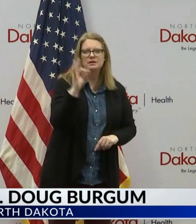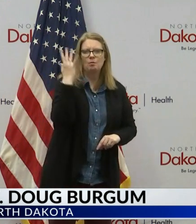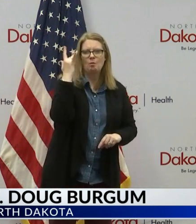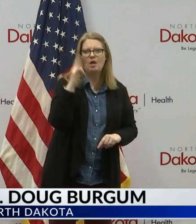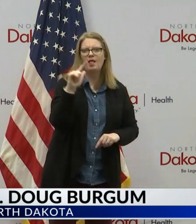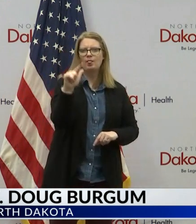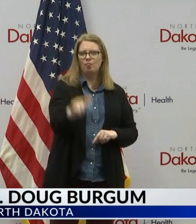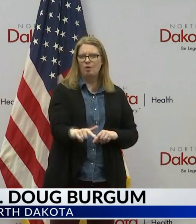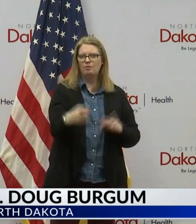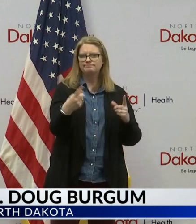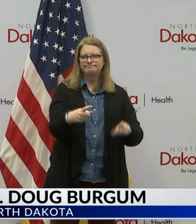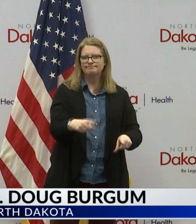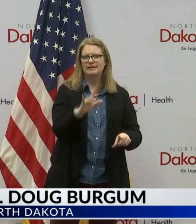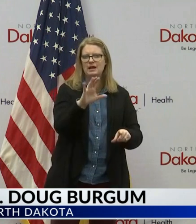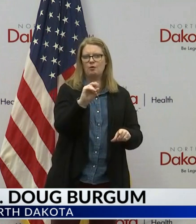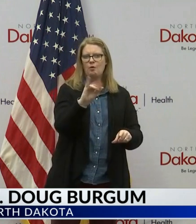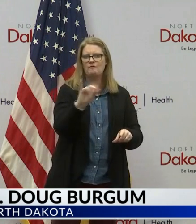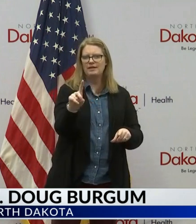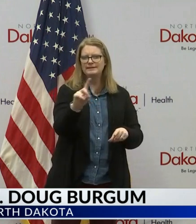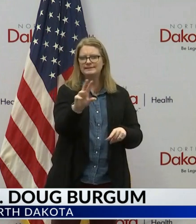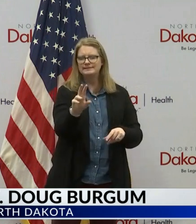IT IS BECAUSE NORTH DAKOTA WAS